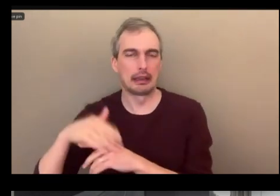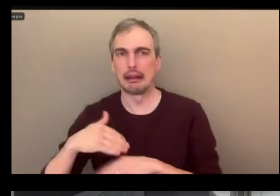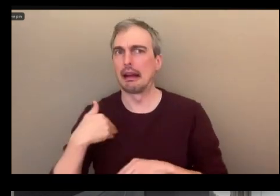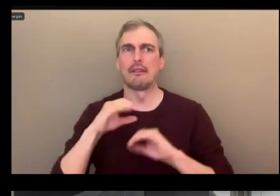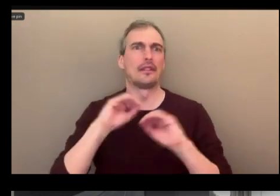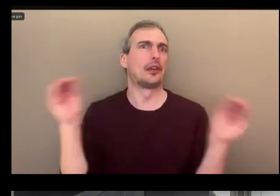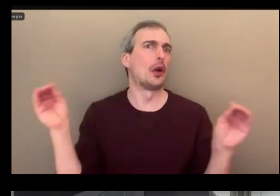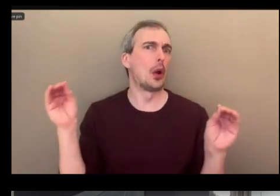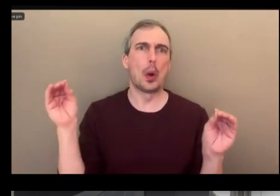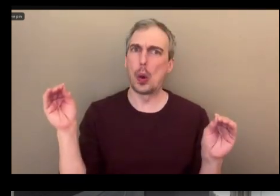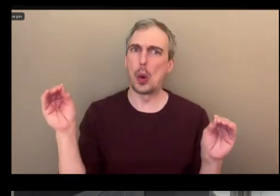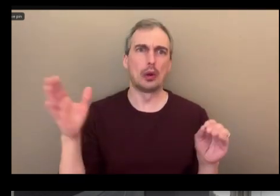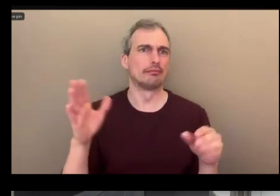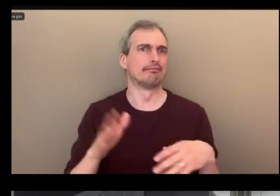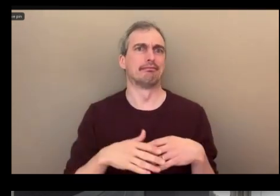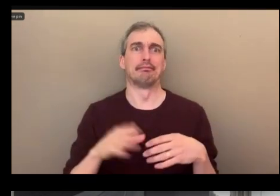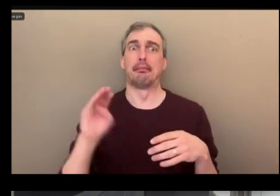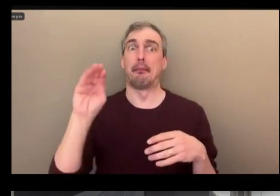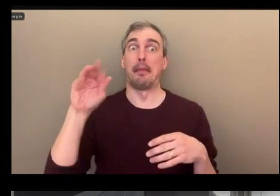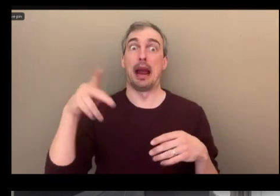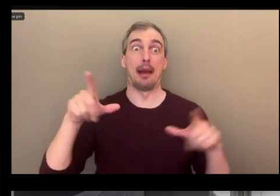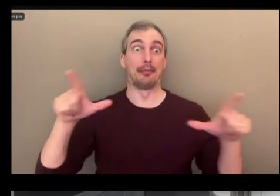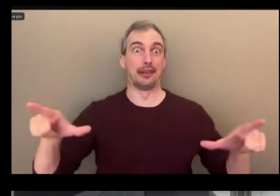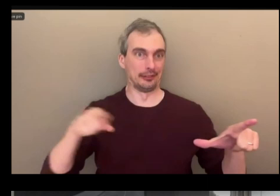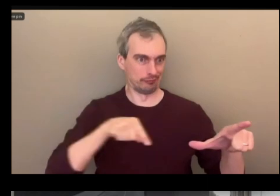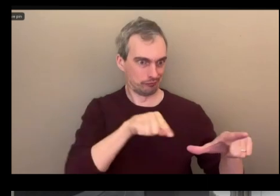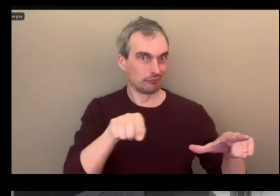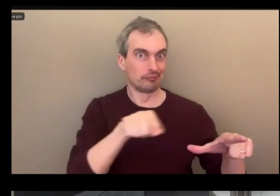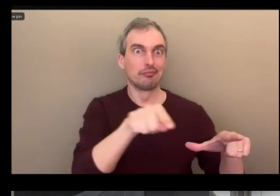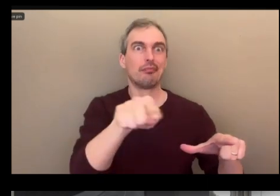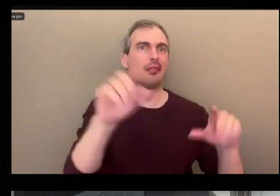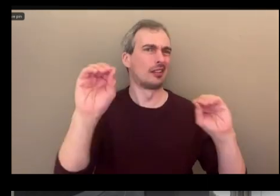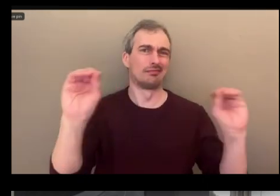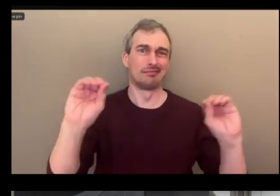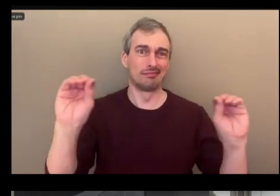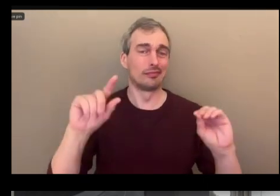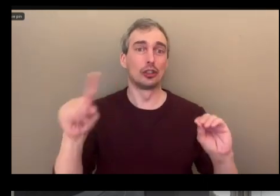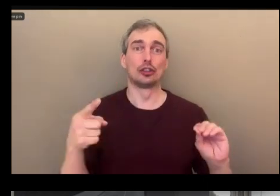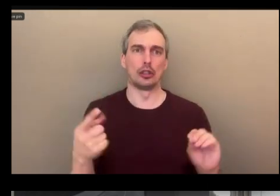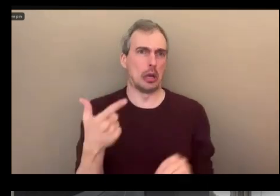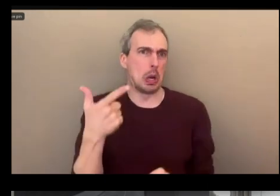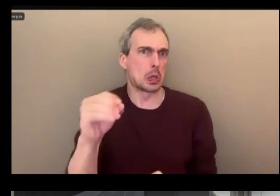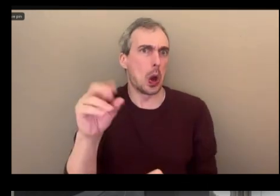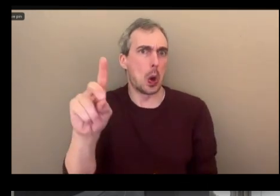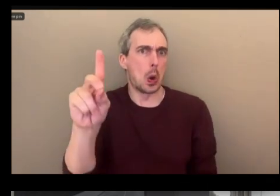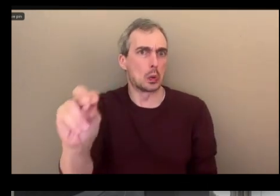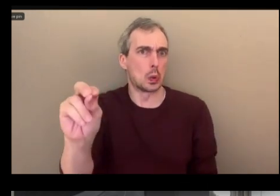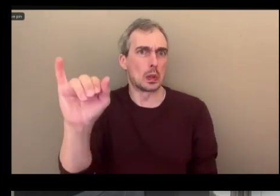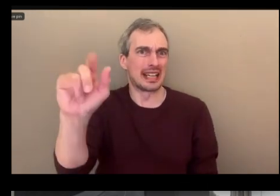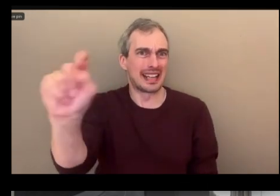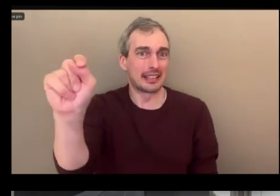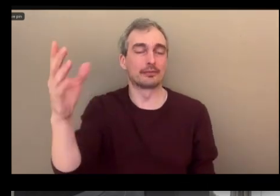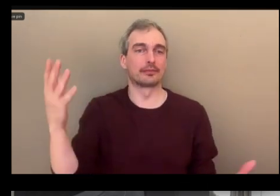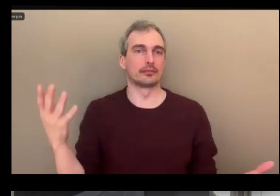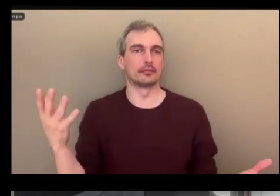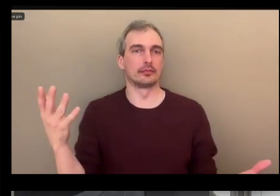Because as I was building this team, and a lot of these same people are here with me today -- these are dedicated, passionate people.